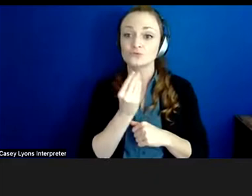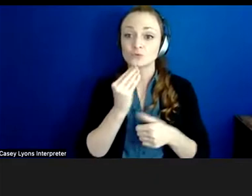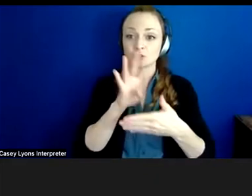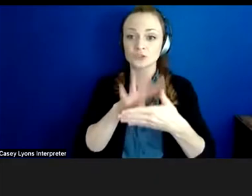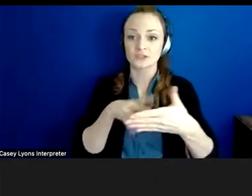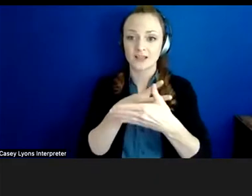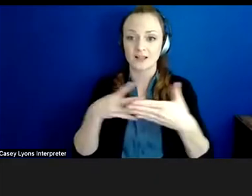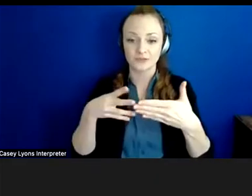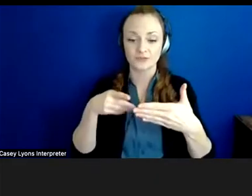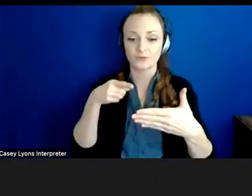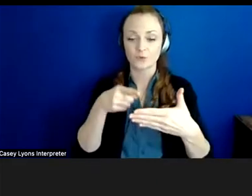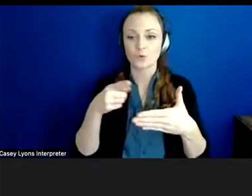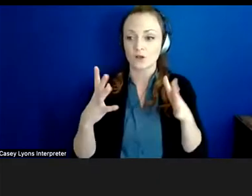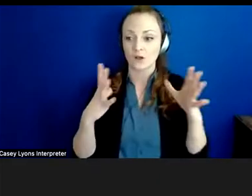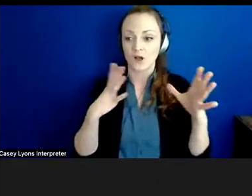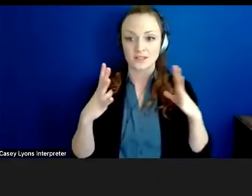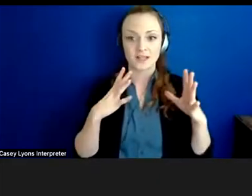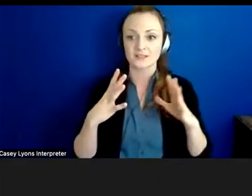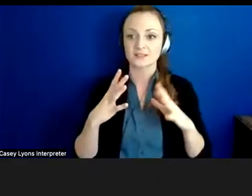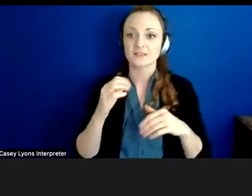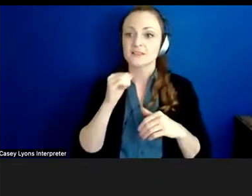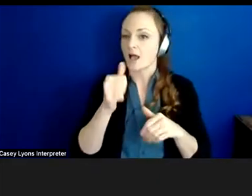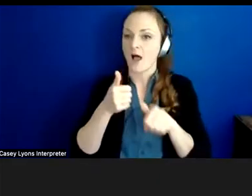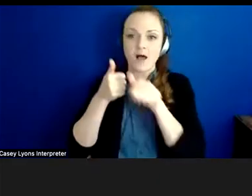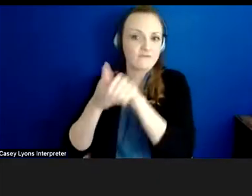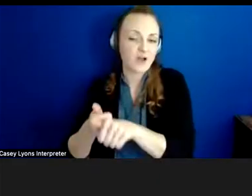on not the secular calendar that we use in the United States